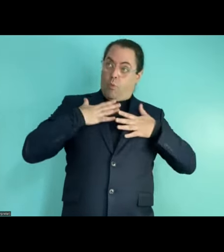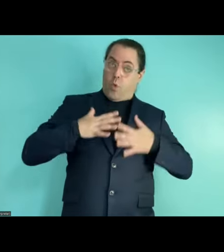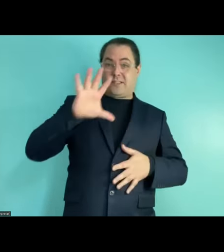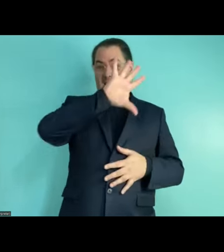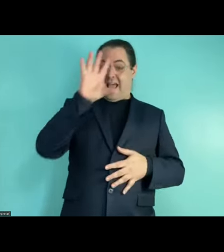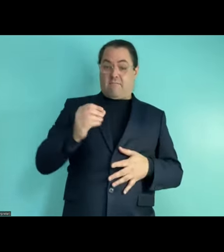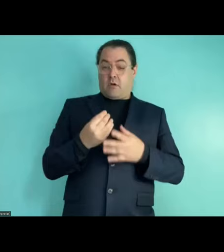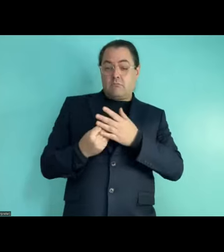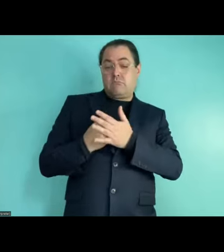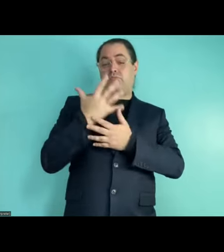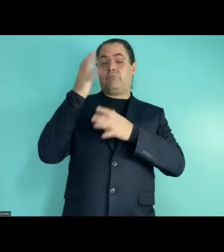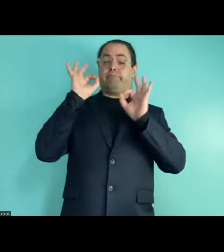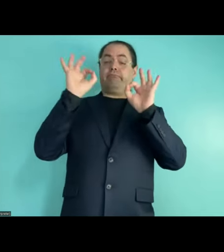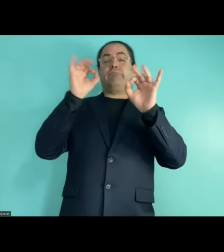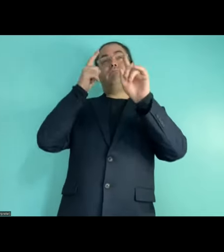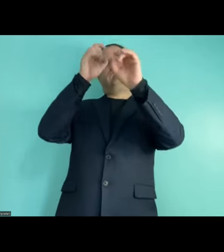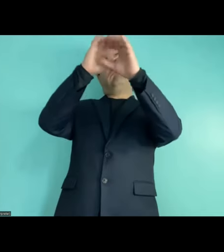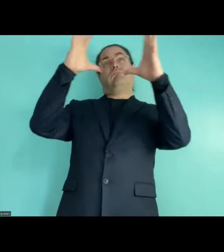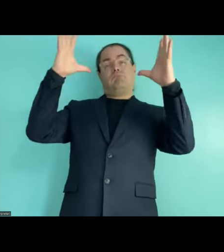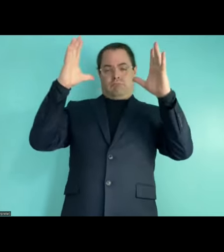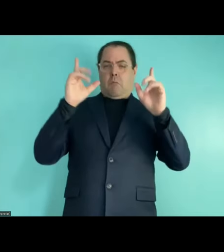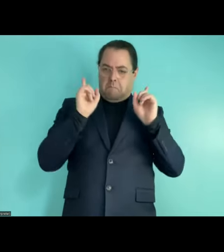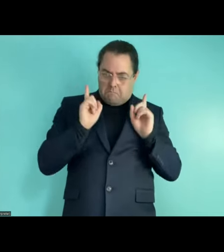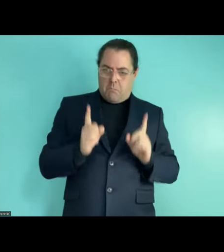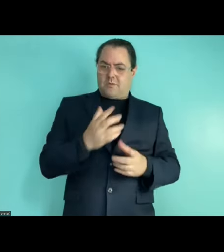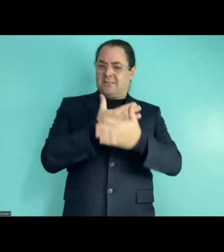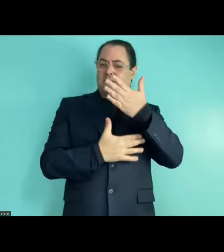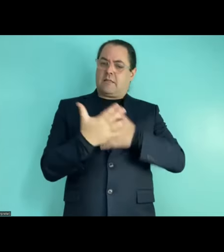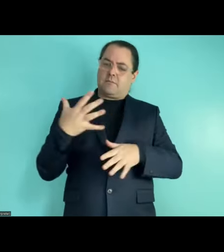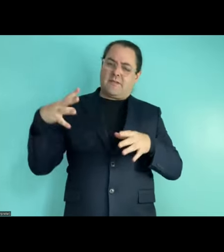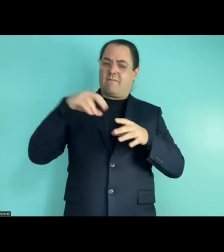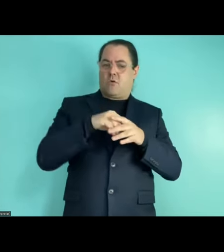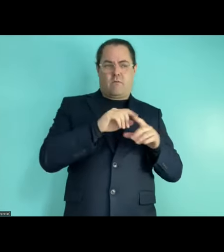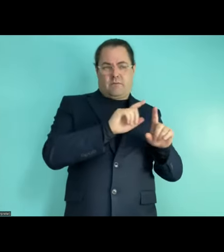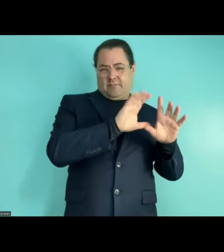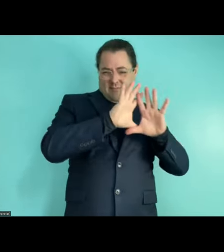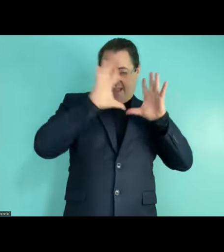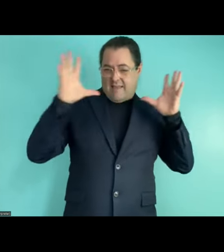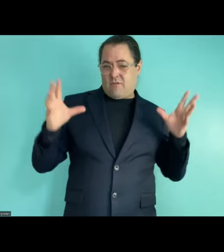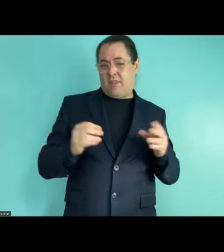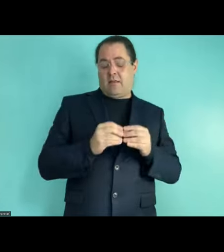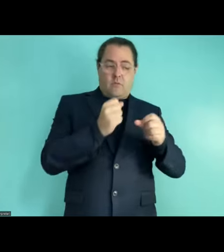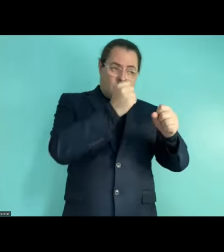we have to ensure that persons with disabilities have got access to employment, and of course,